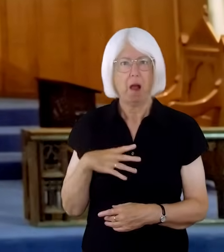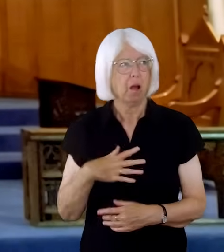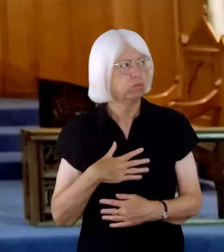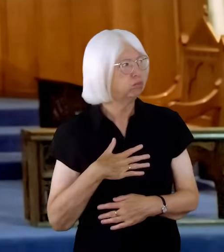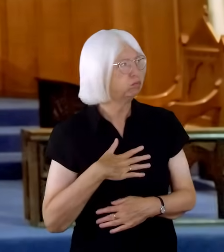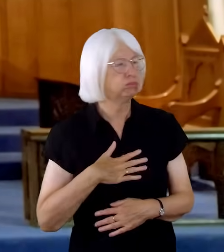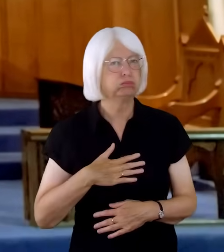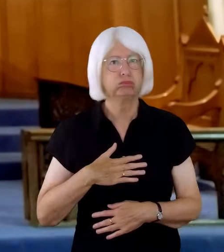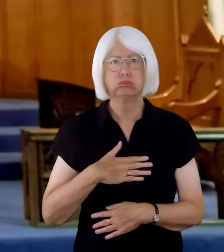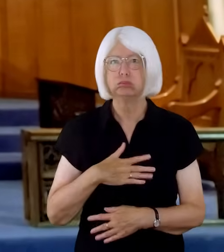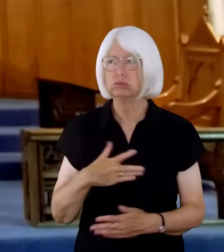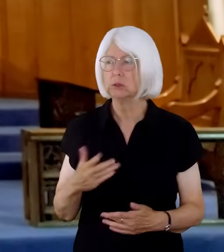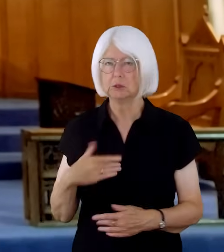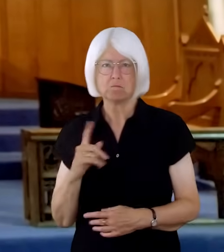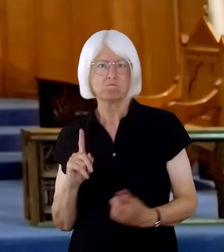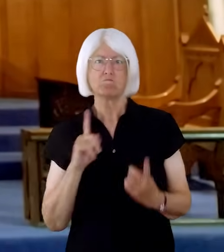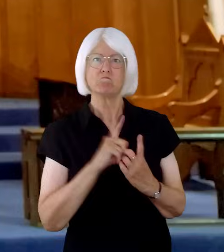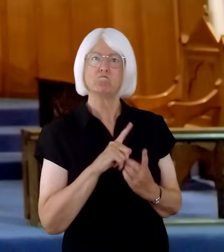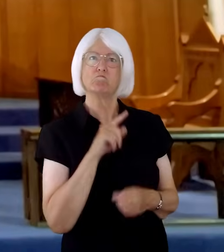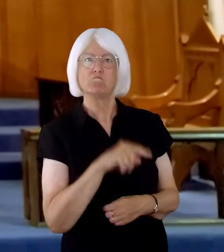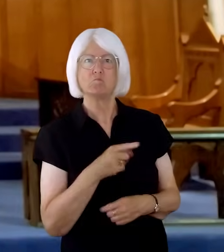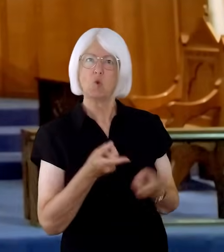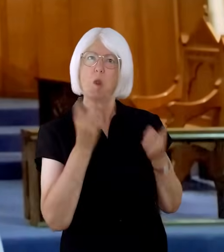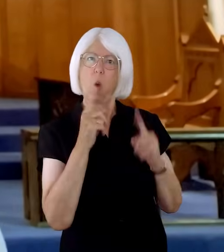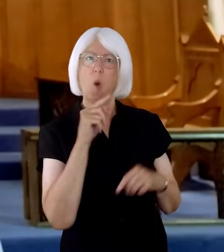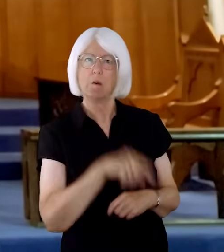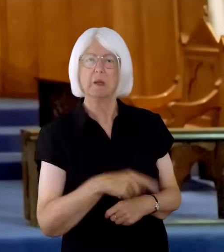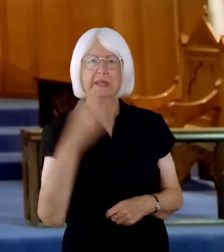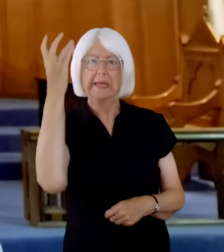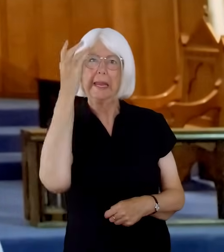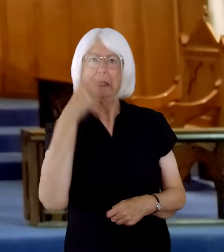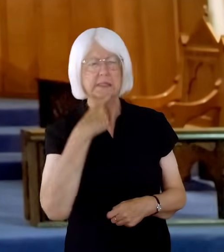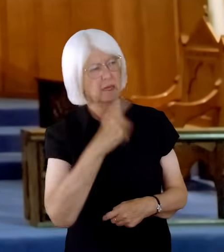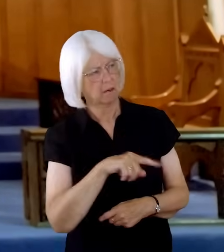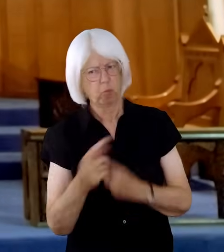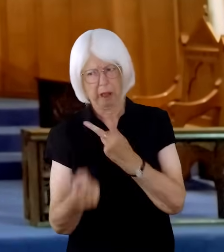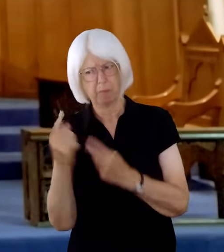they were greatly distressed and they went and reported to their lord all that had taken place.